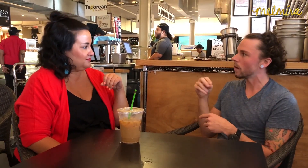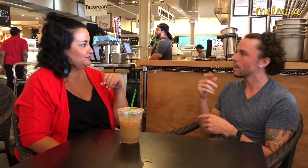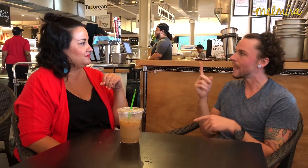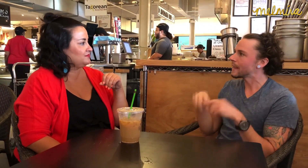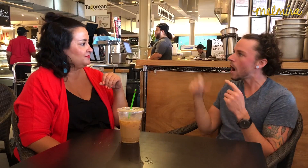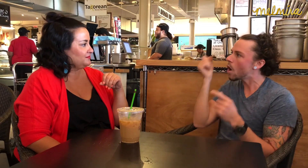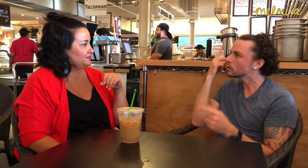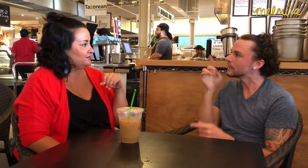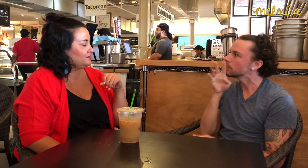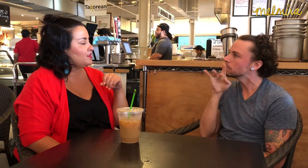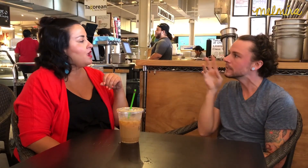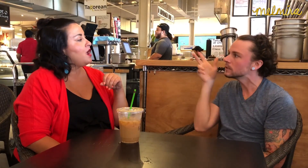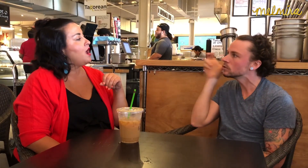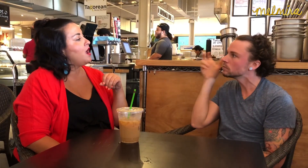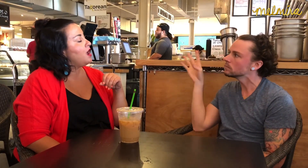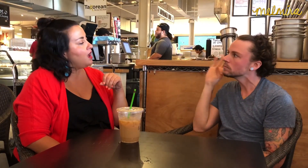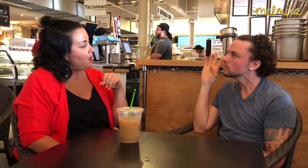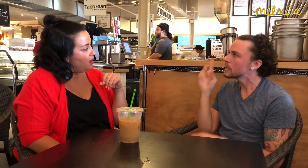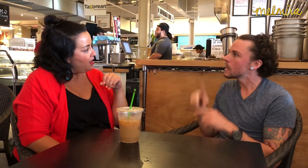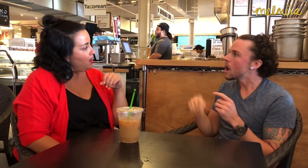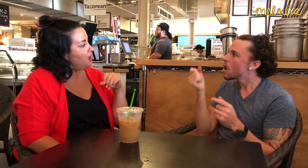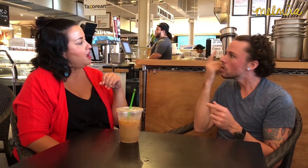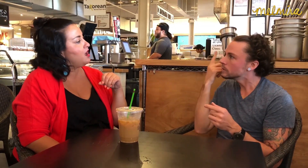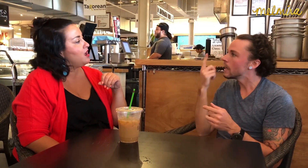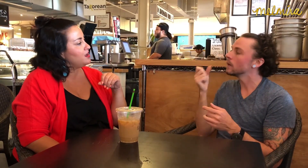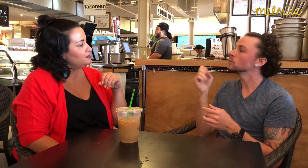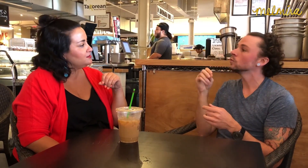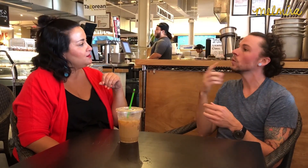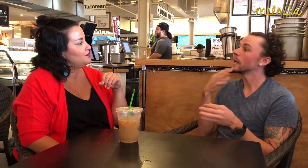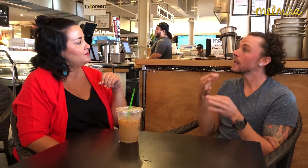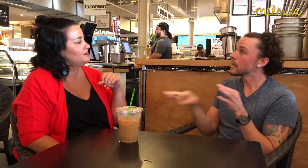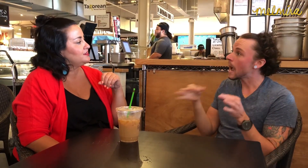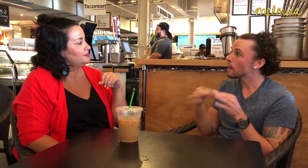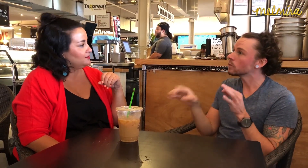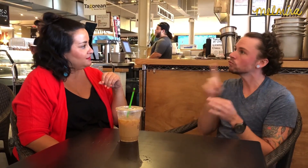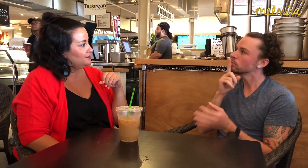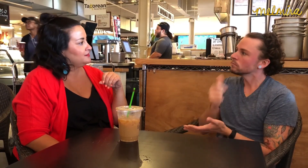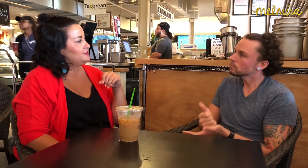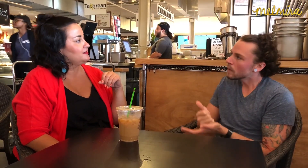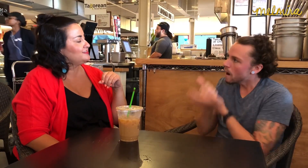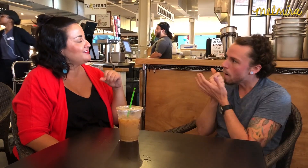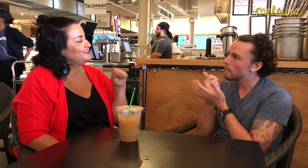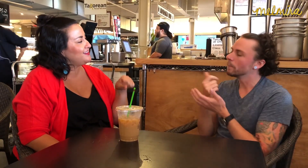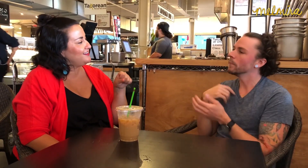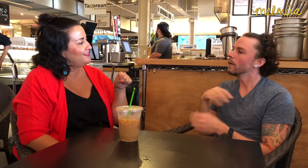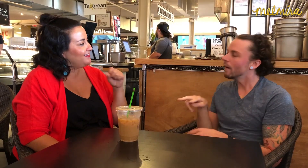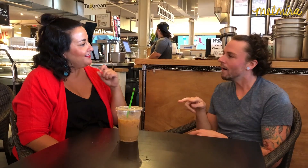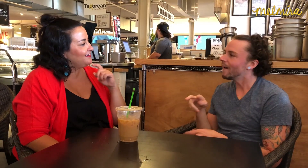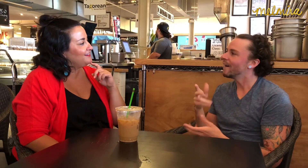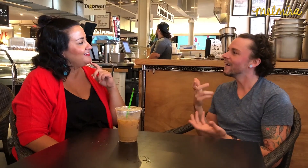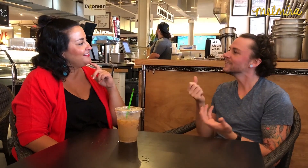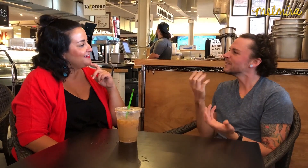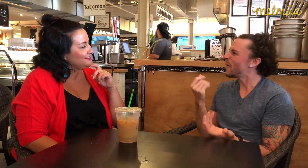They cannot understand what is being spoken or heard. That's where captioning can be really helpful.